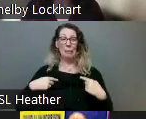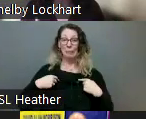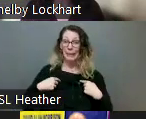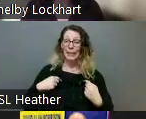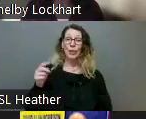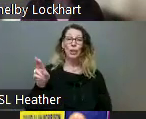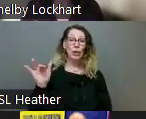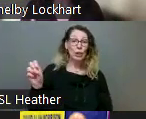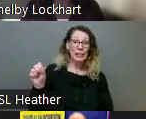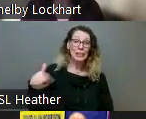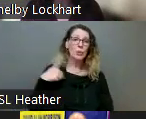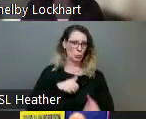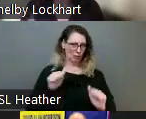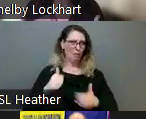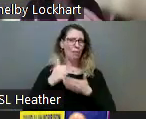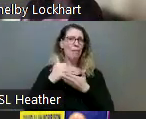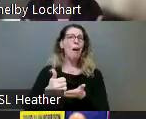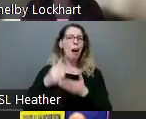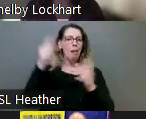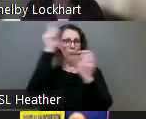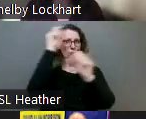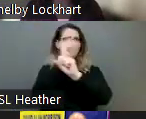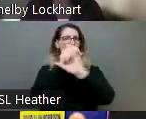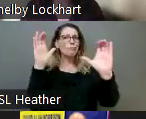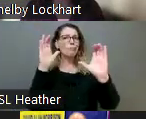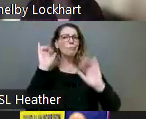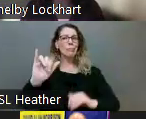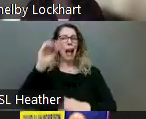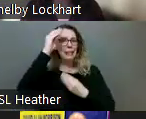get that data visualized and get into that routine of getting visual data.